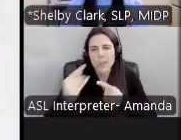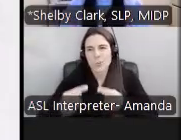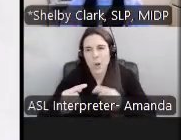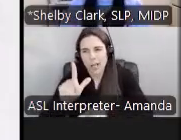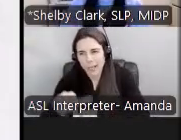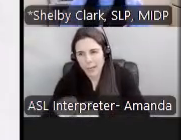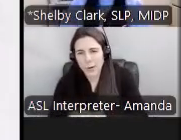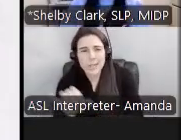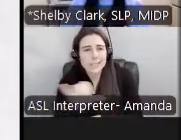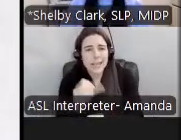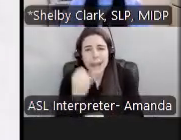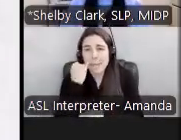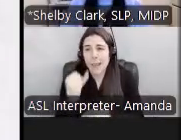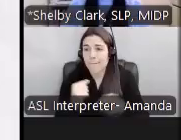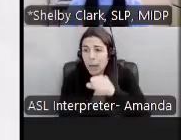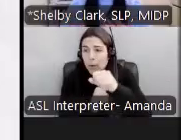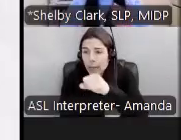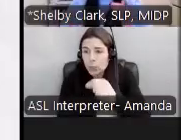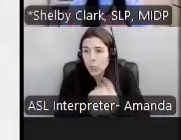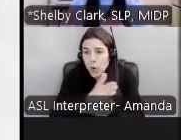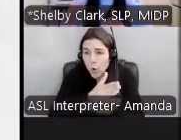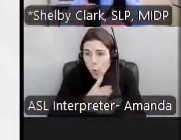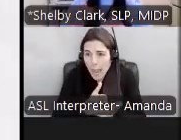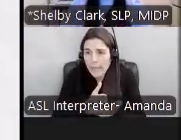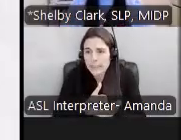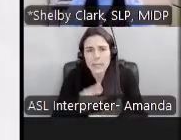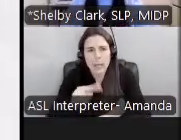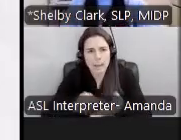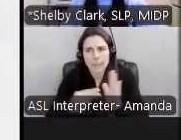the correct foundation will have problems in every wall that's built on top of it.